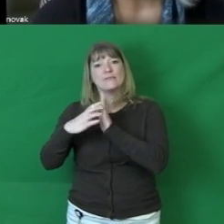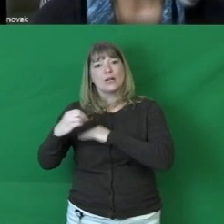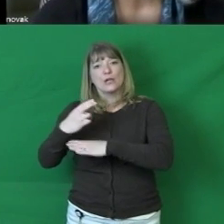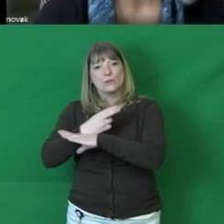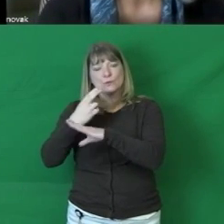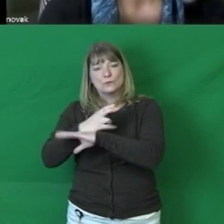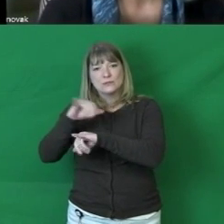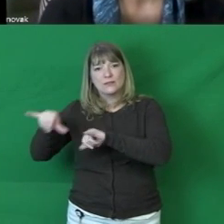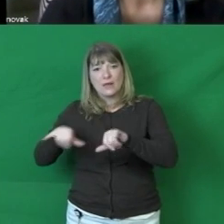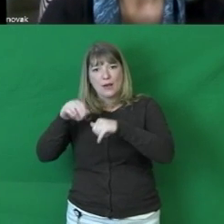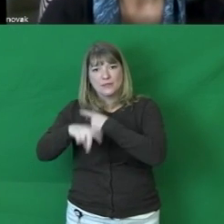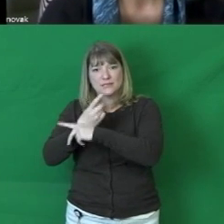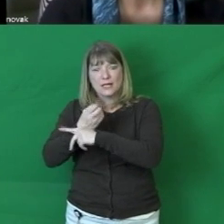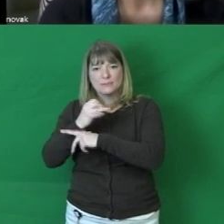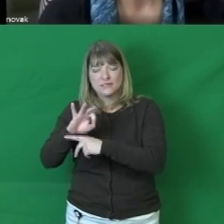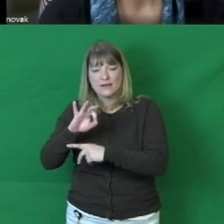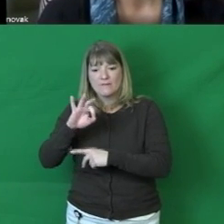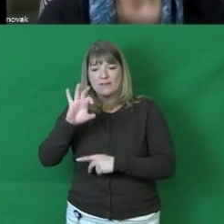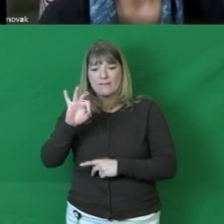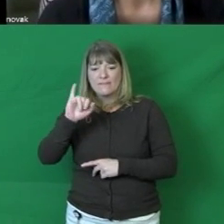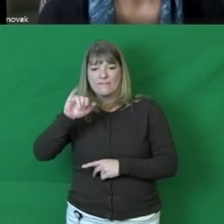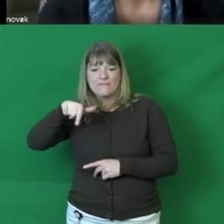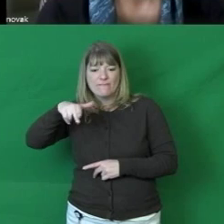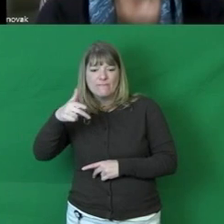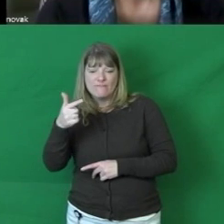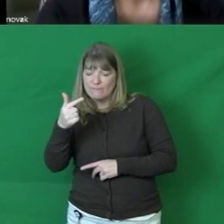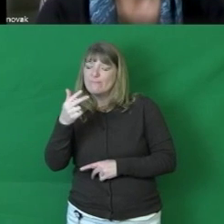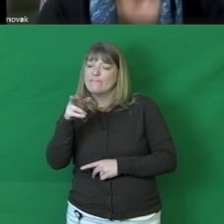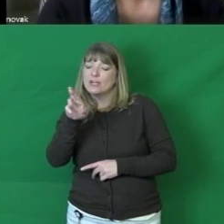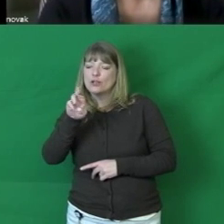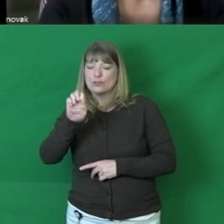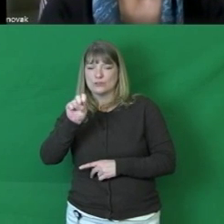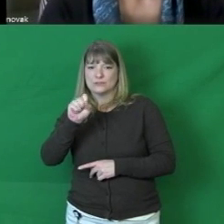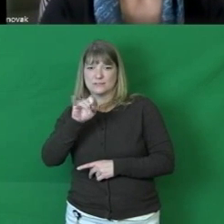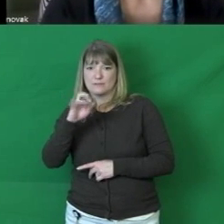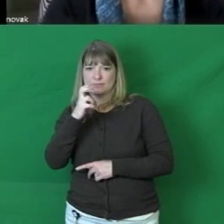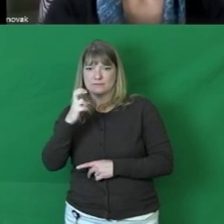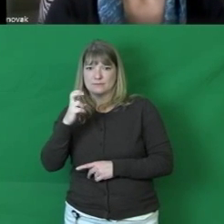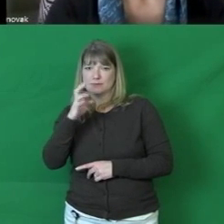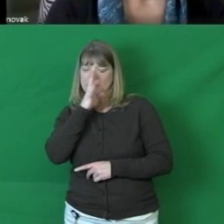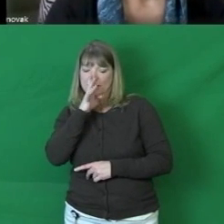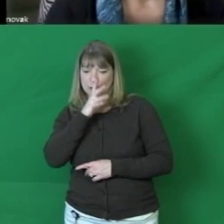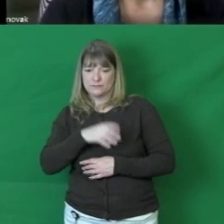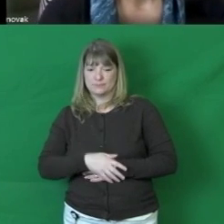use common types of figures of speech.